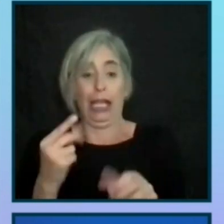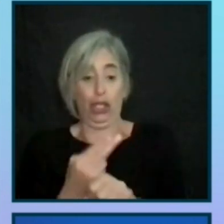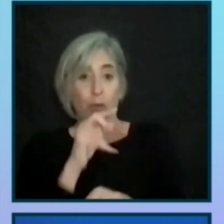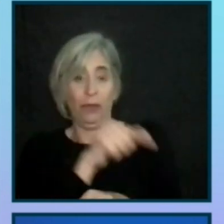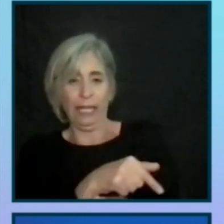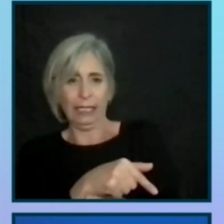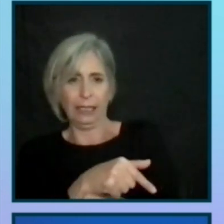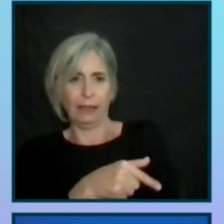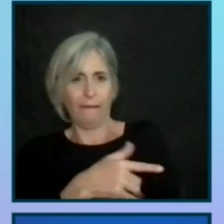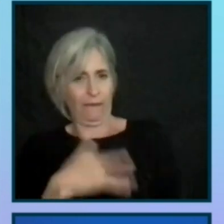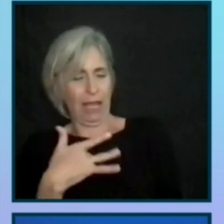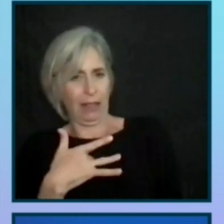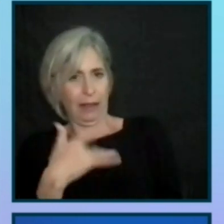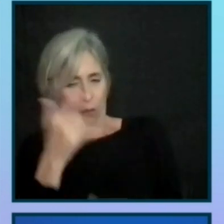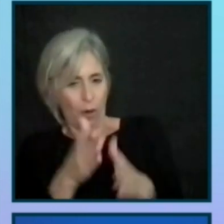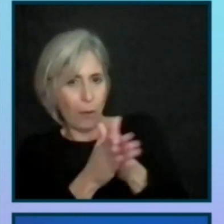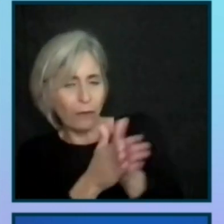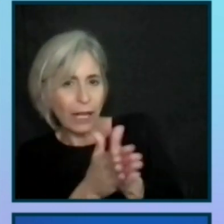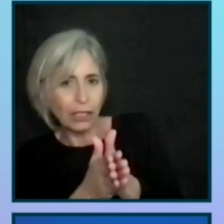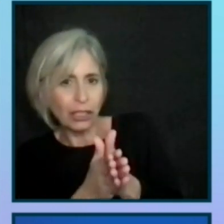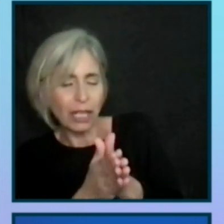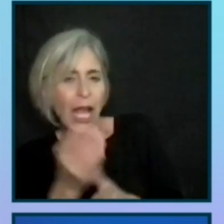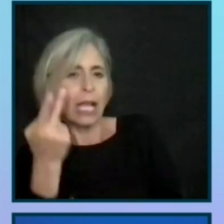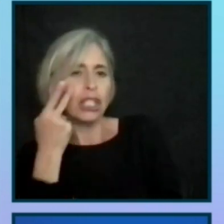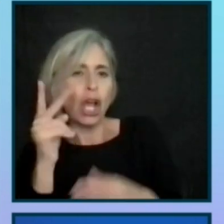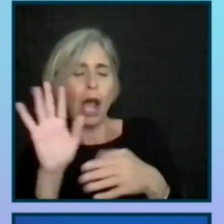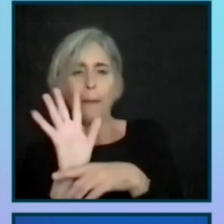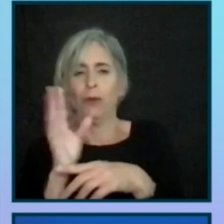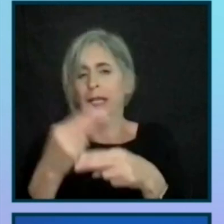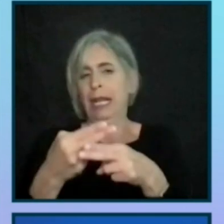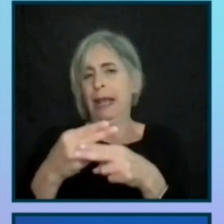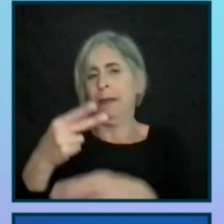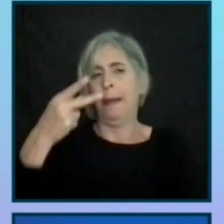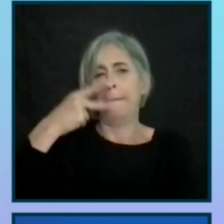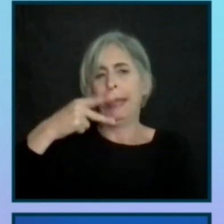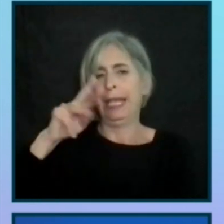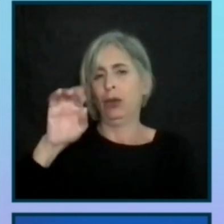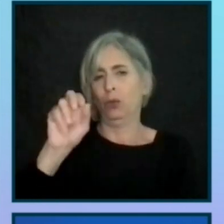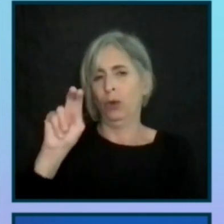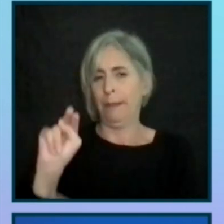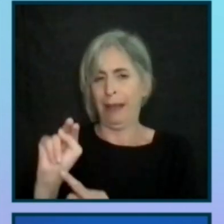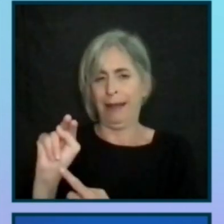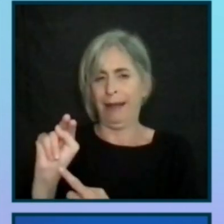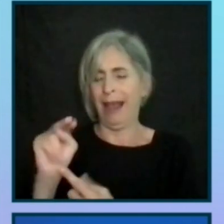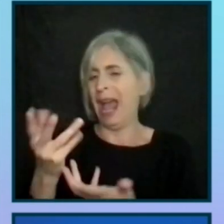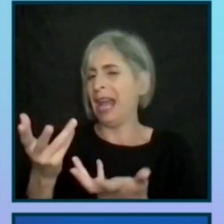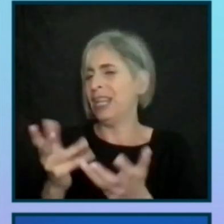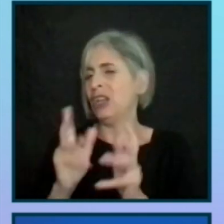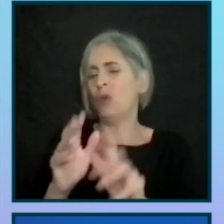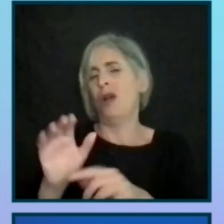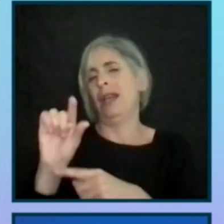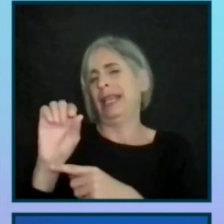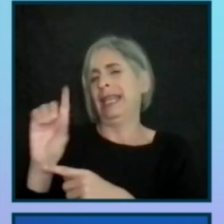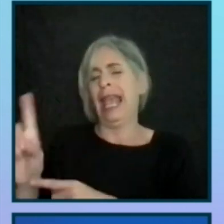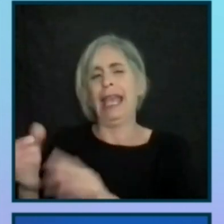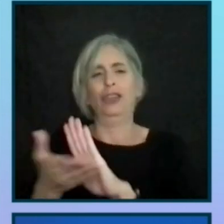And I had just seen a movie called Pink Ribbons. And I didn't want GAAD to turn into the accessibility version of Pinkwashing.